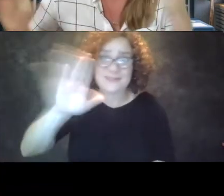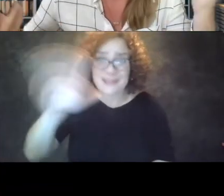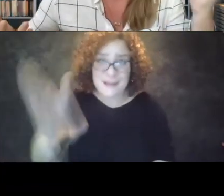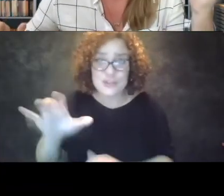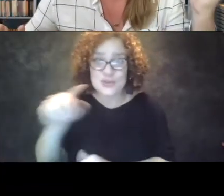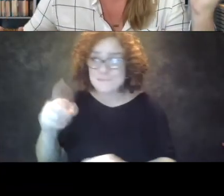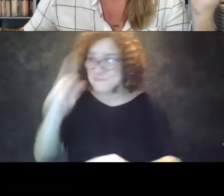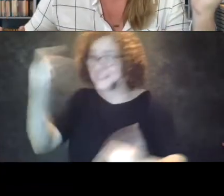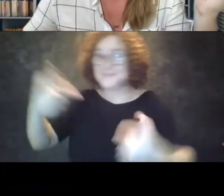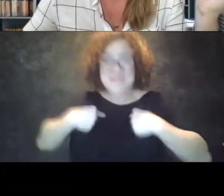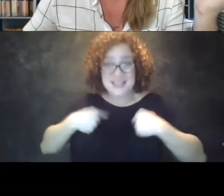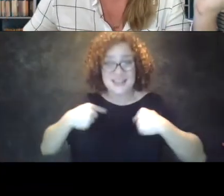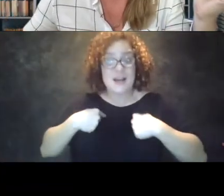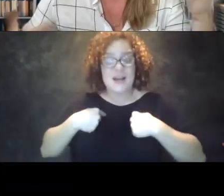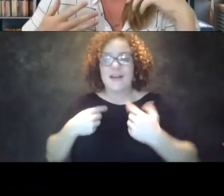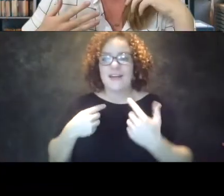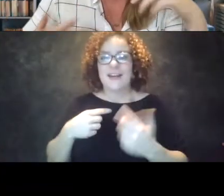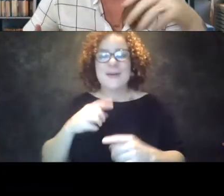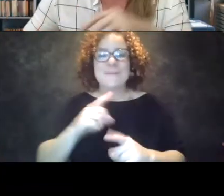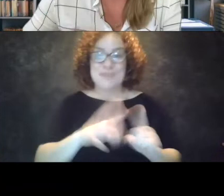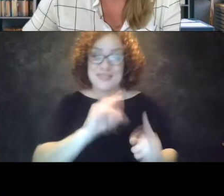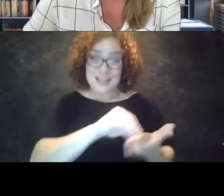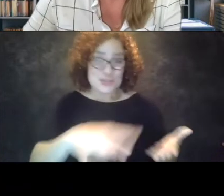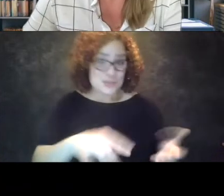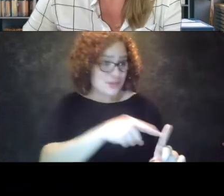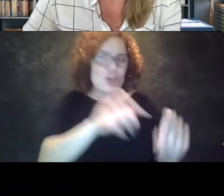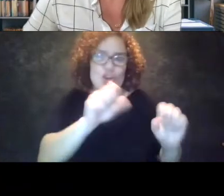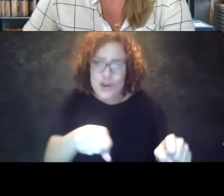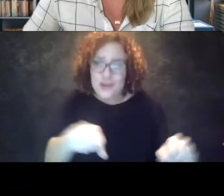the child I worked with is awesome, and they could have been best friends. So it's just